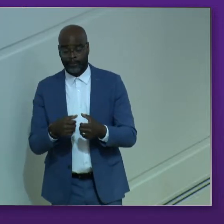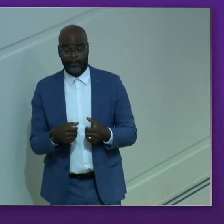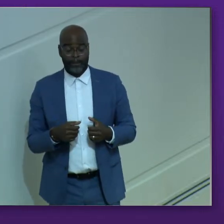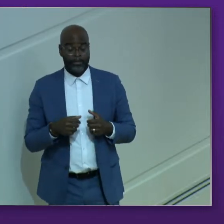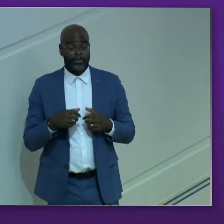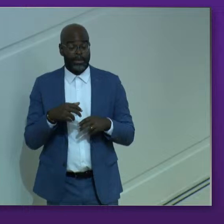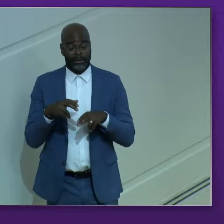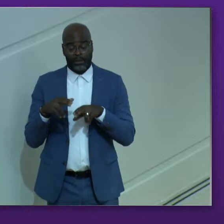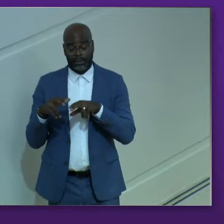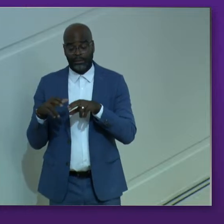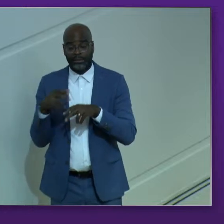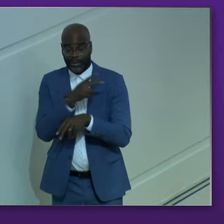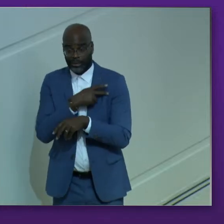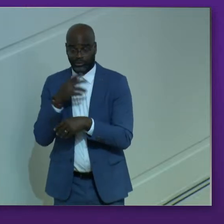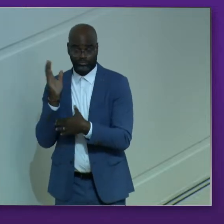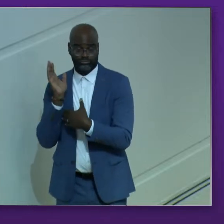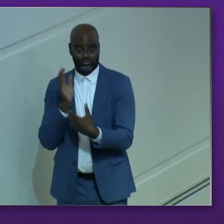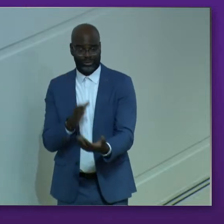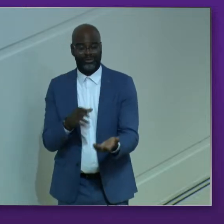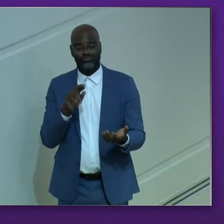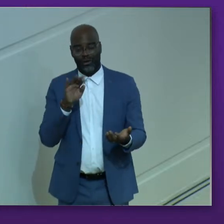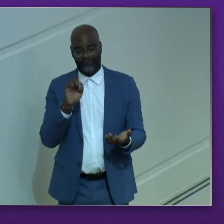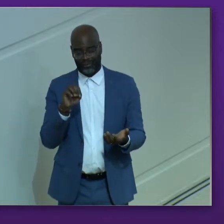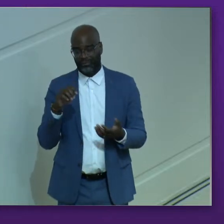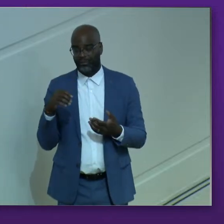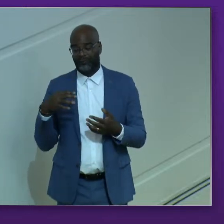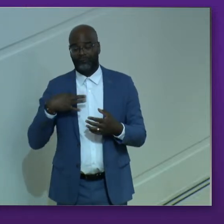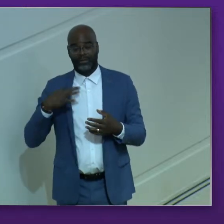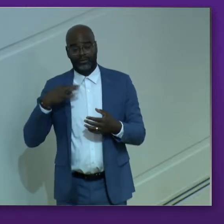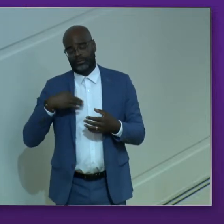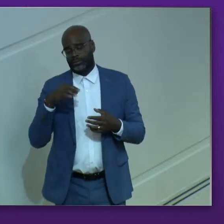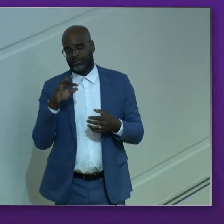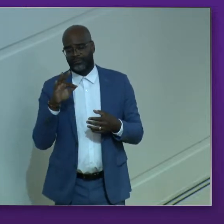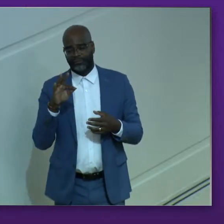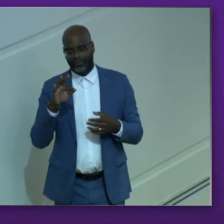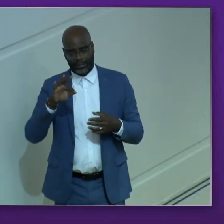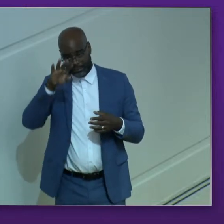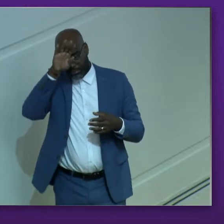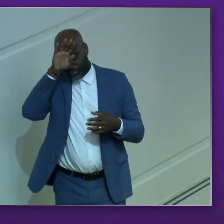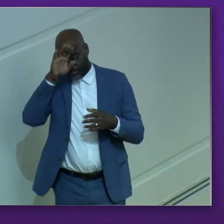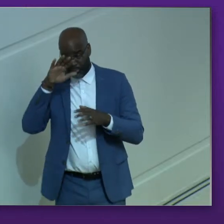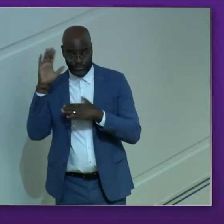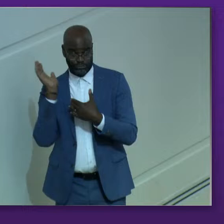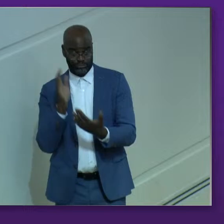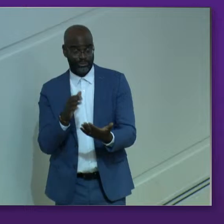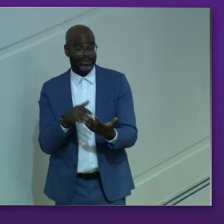HEALTH SCIENCES BUILDING WAS TRANSFORMED INTO THE MACMURRAY COLLEGE HOSPITAL.